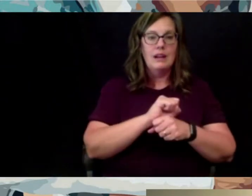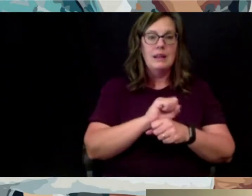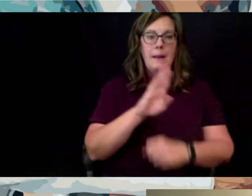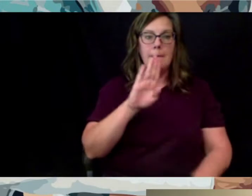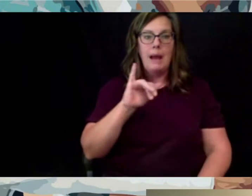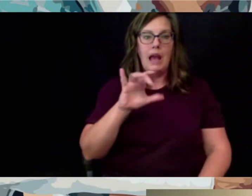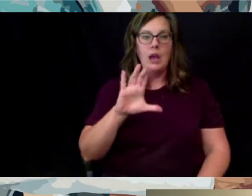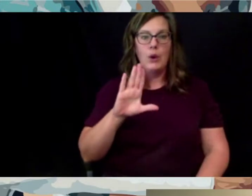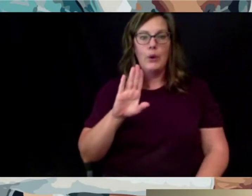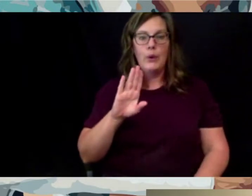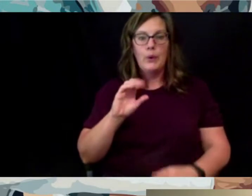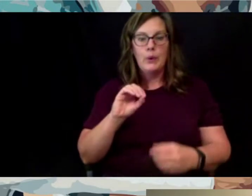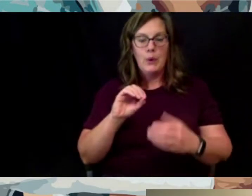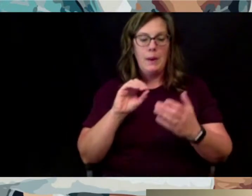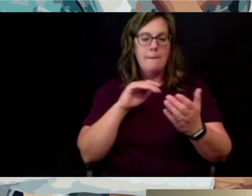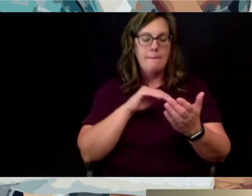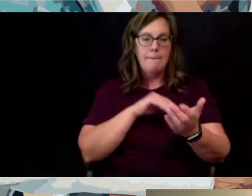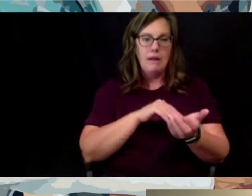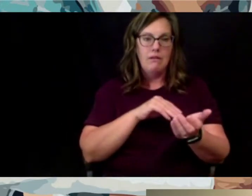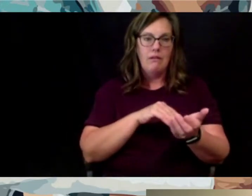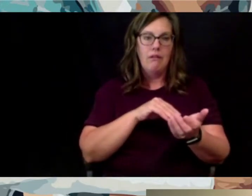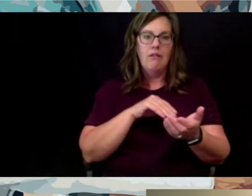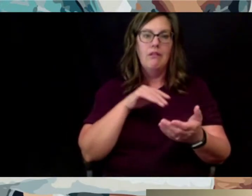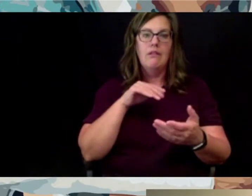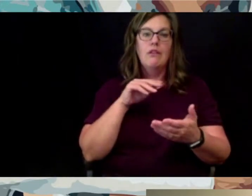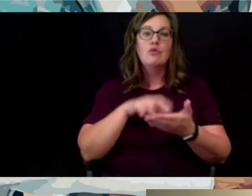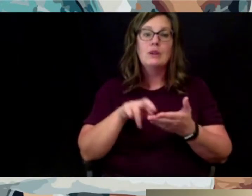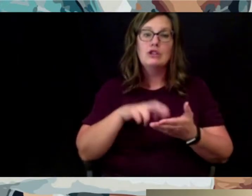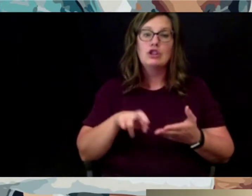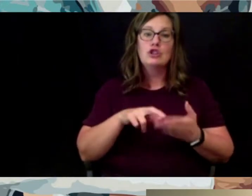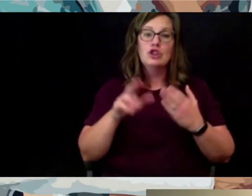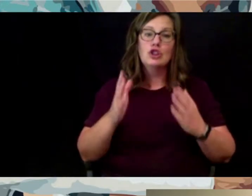i specialize in infectious disease uh genomics of infectious disease